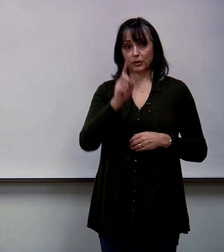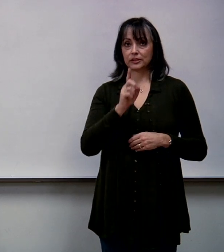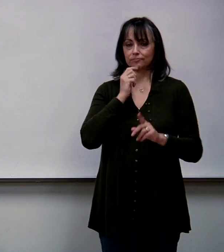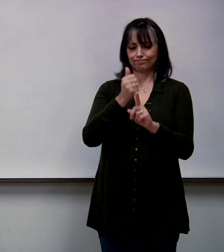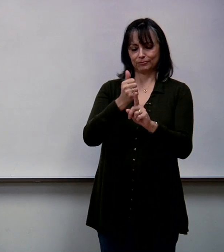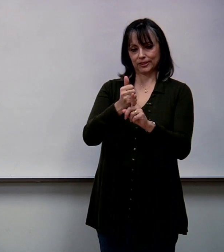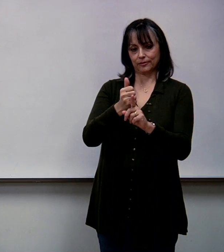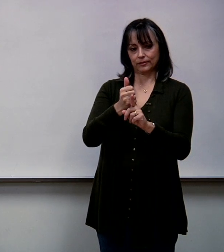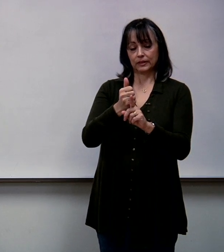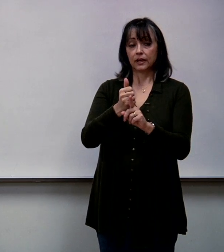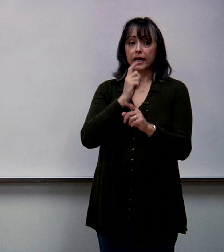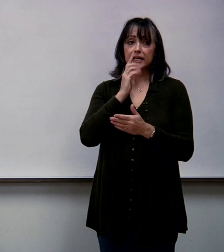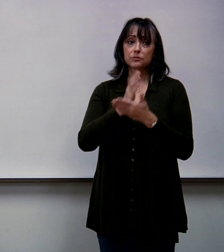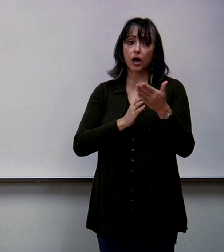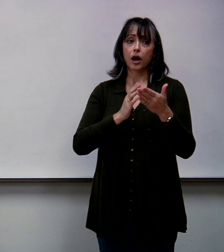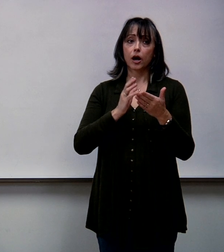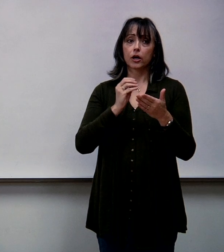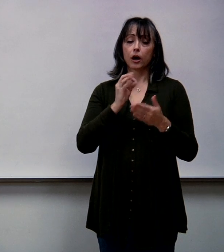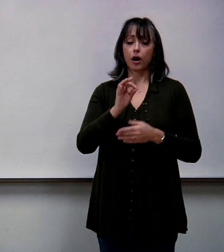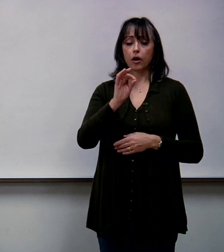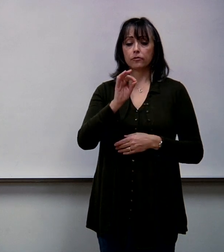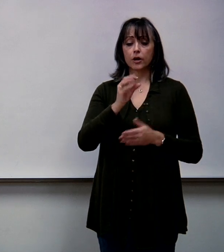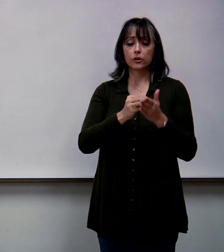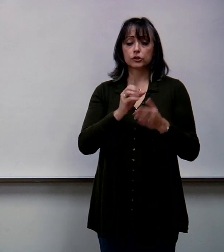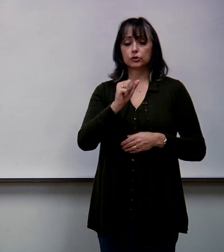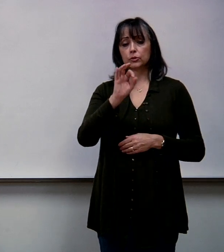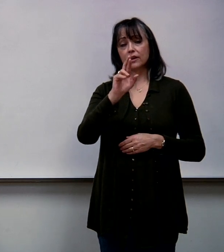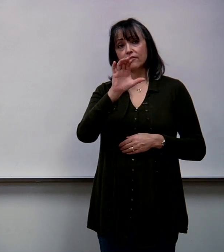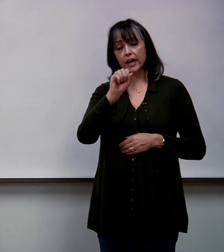student affairs team within the Board of Trustees.